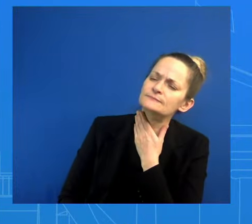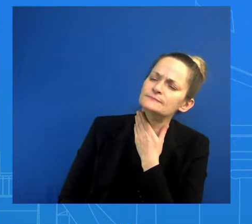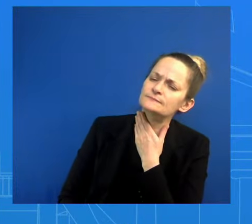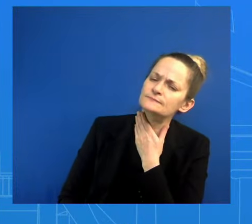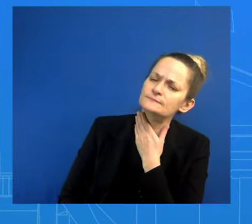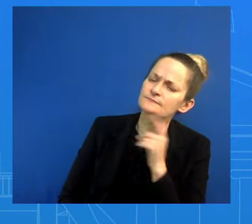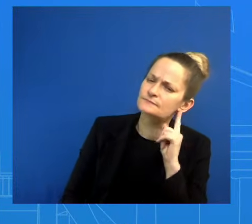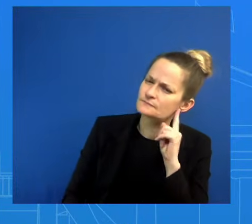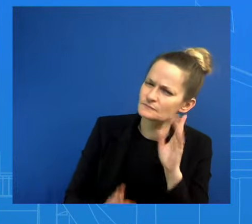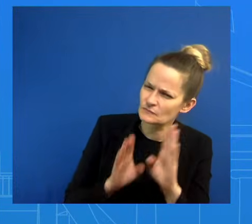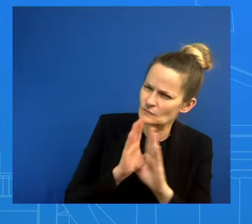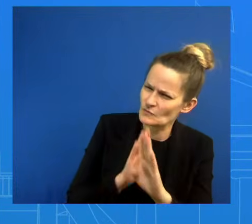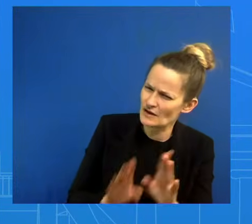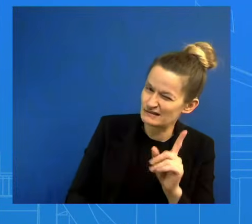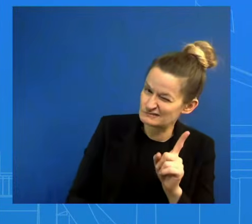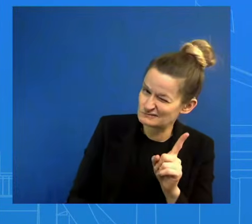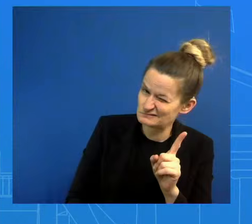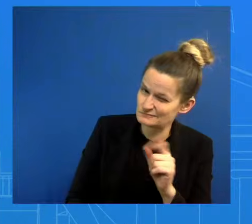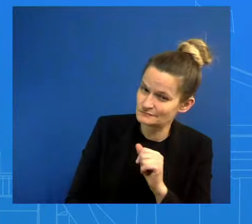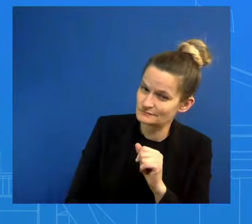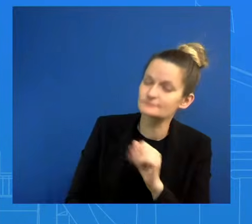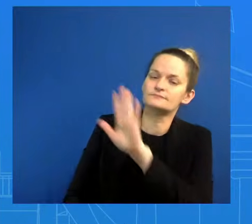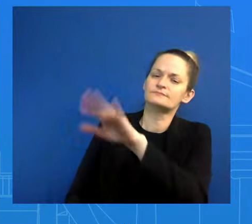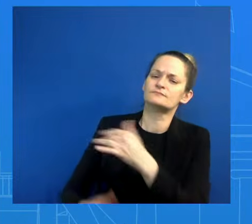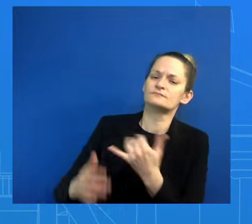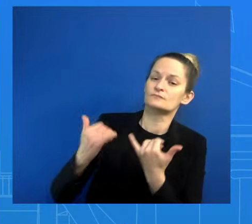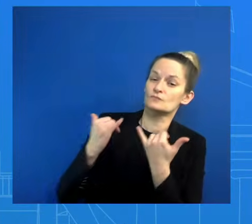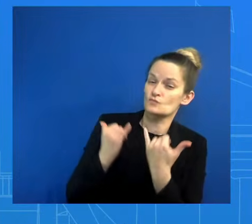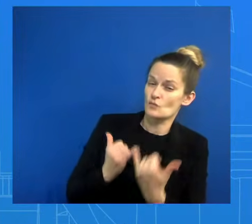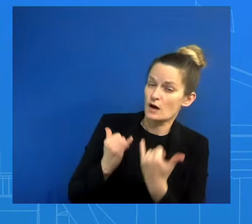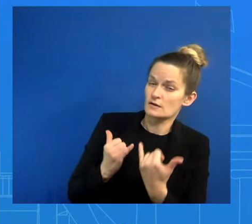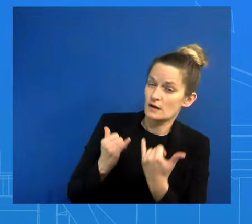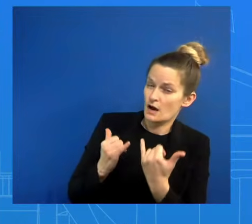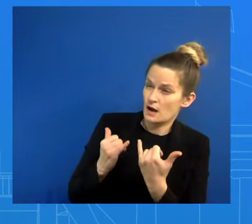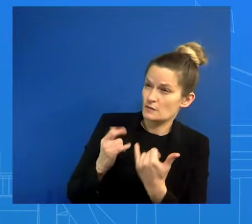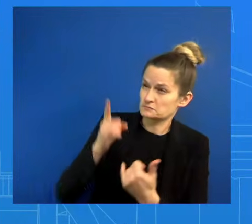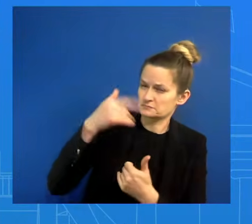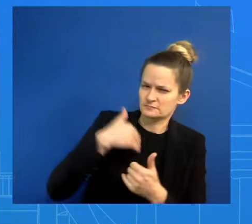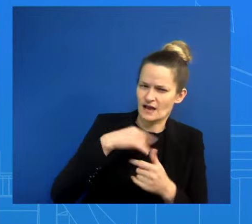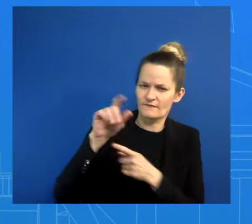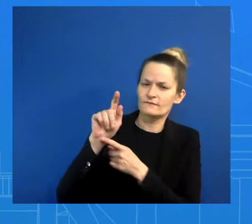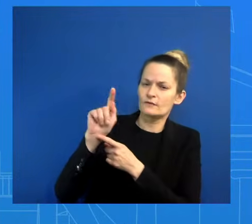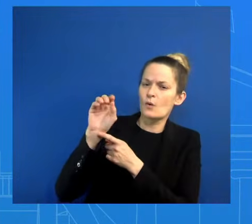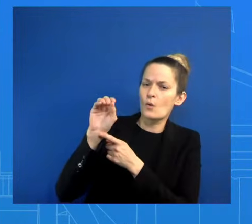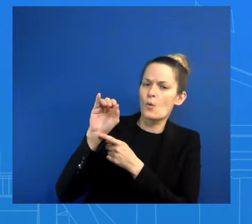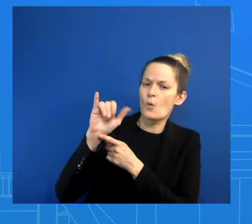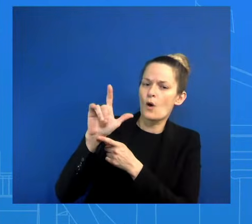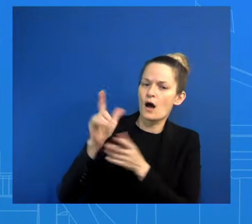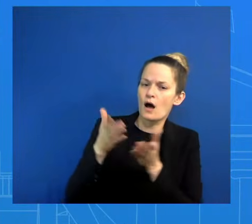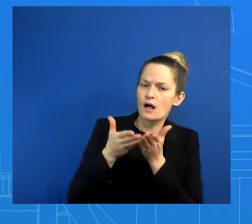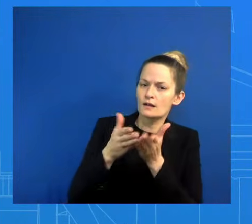out of the Black Sea into the Turkish Straits. I know that Treasury officials have been in touch